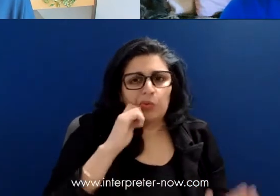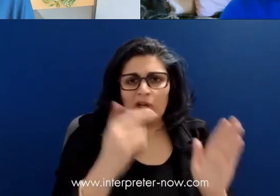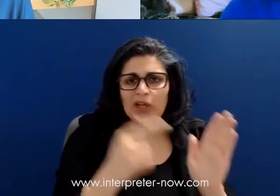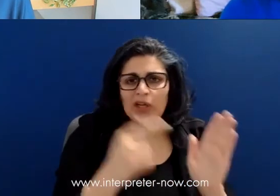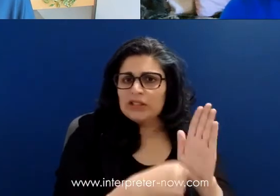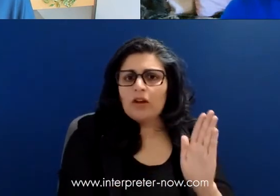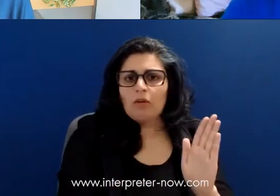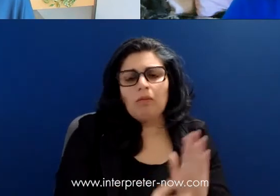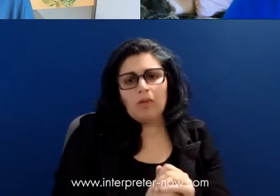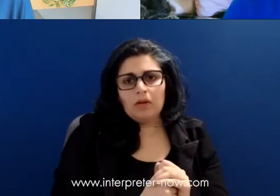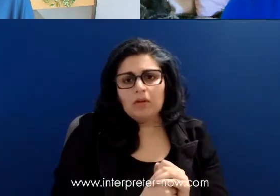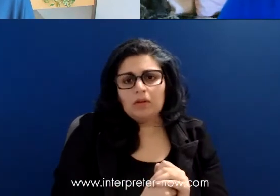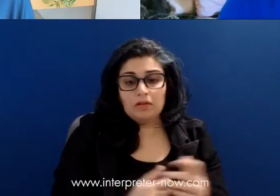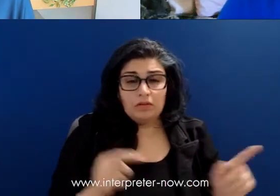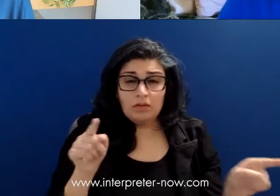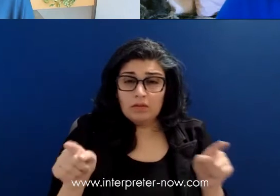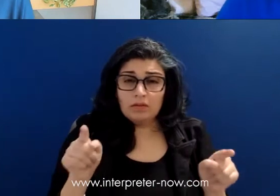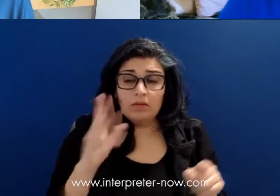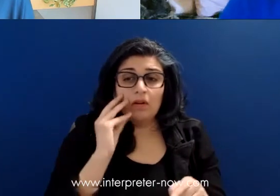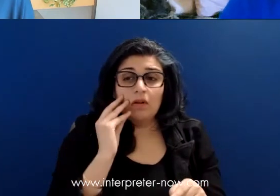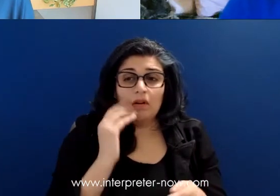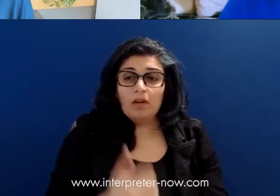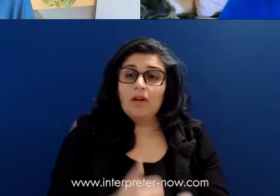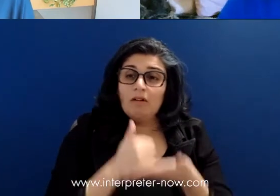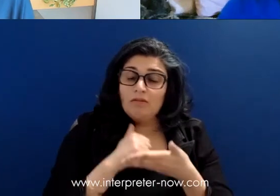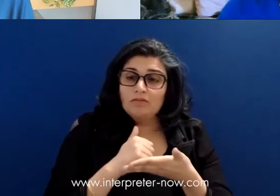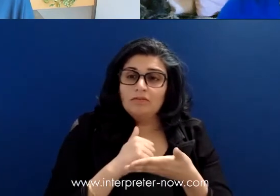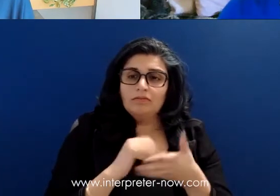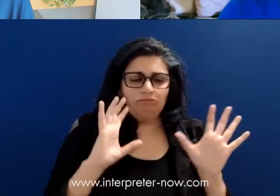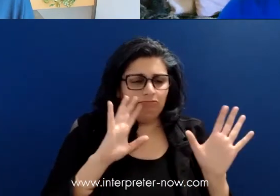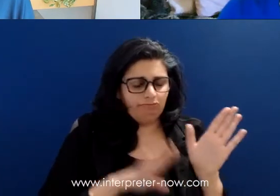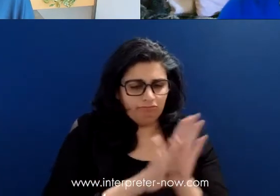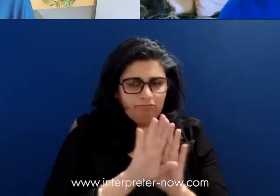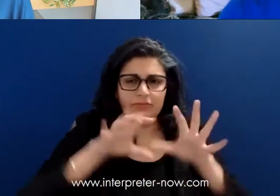I think those experiences really helped me form my life path.